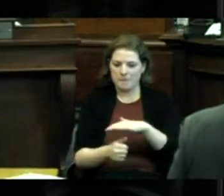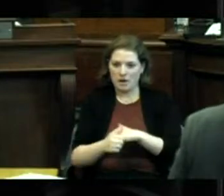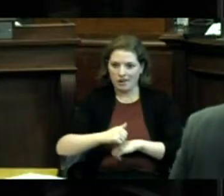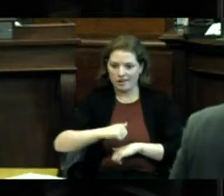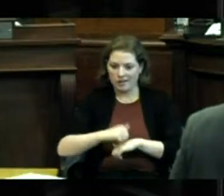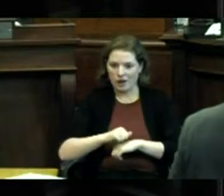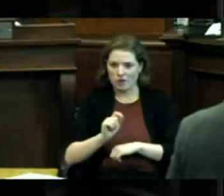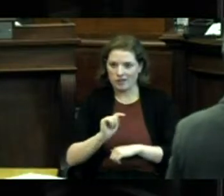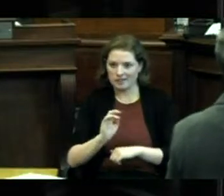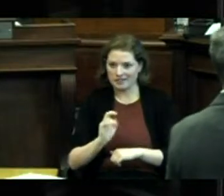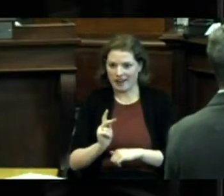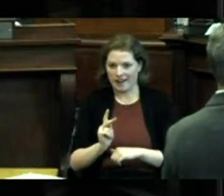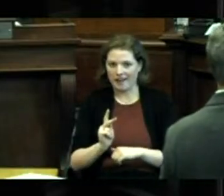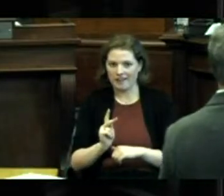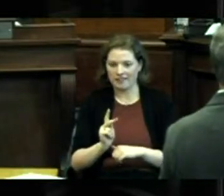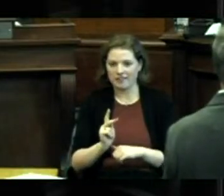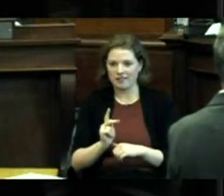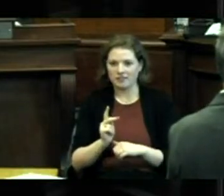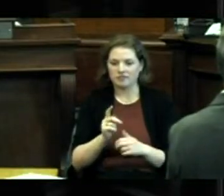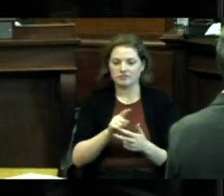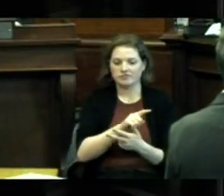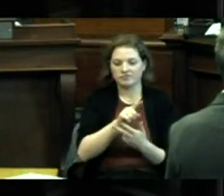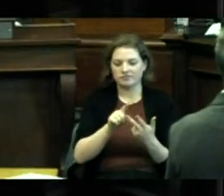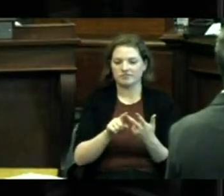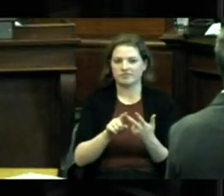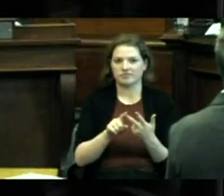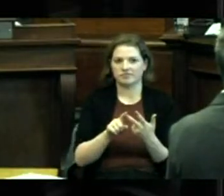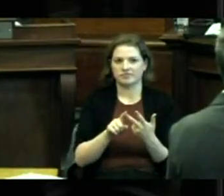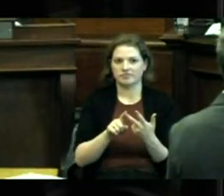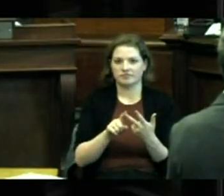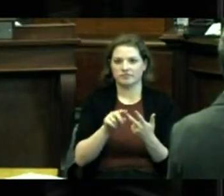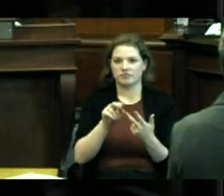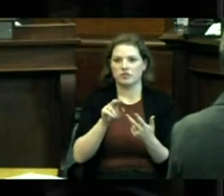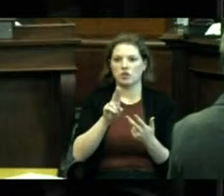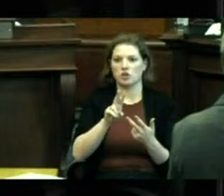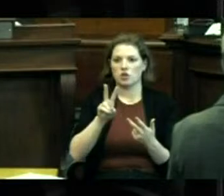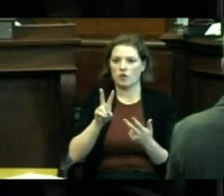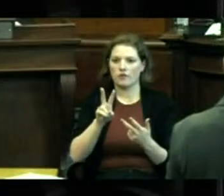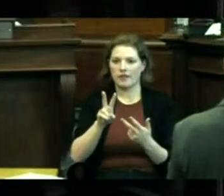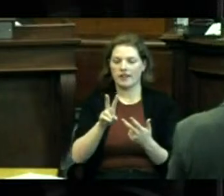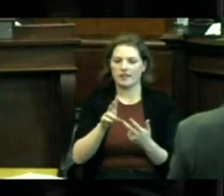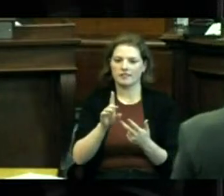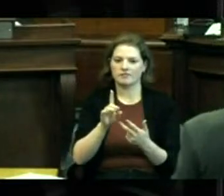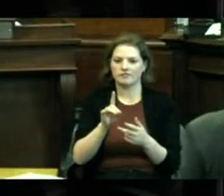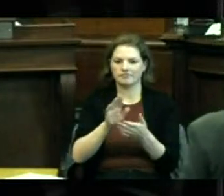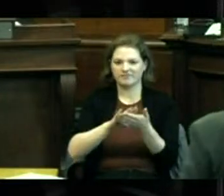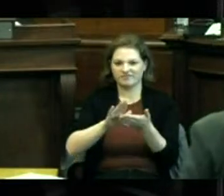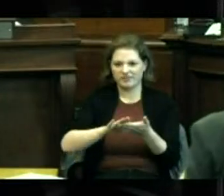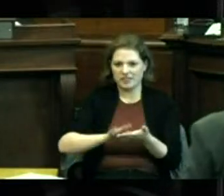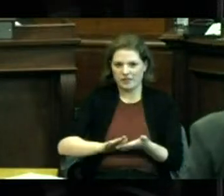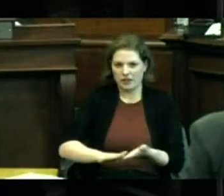A buried concrete tank that would allow us to put parkland